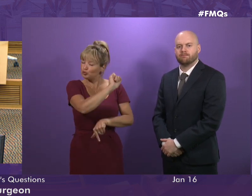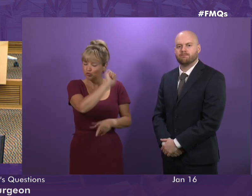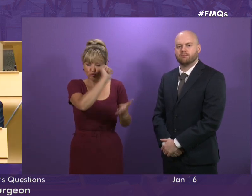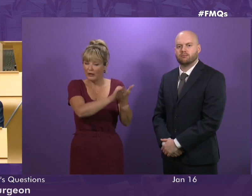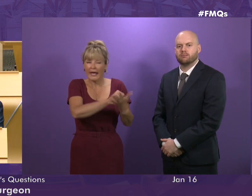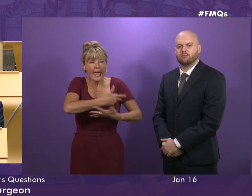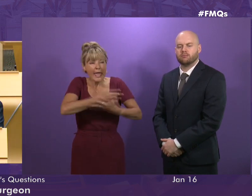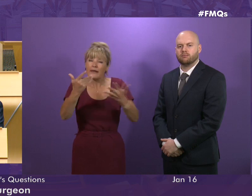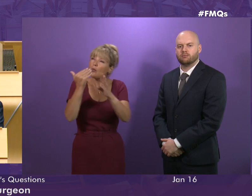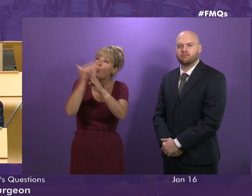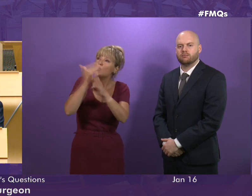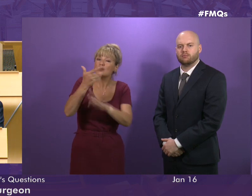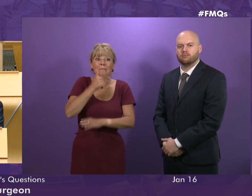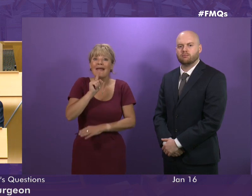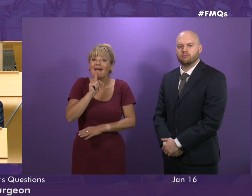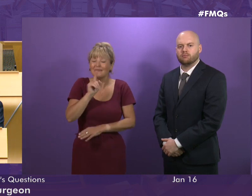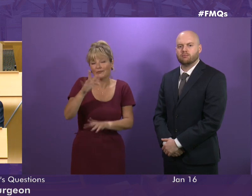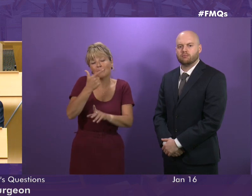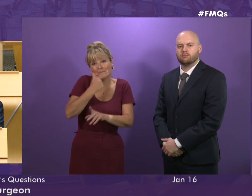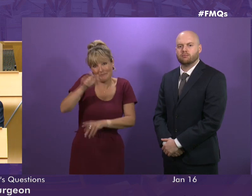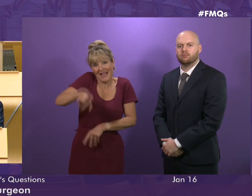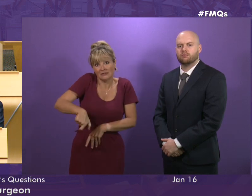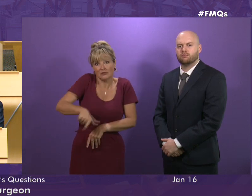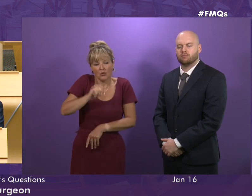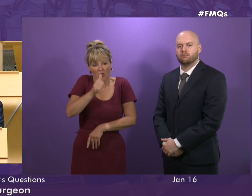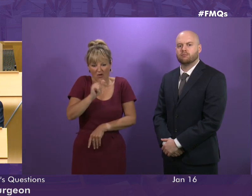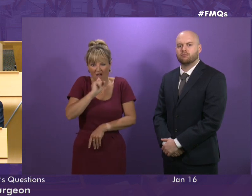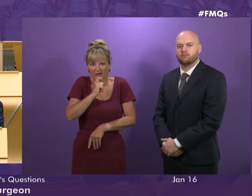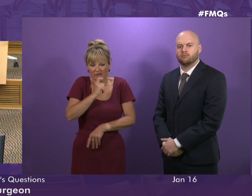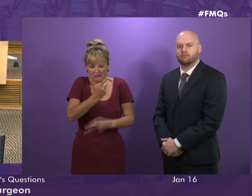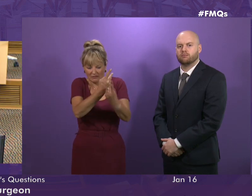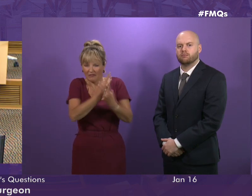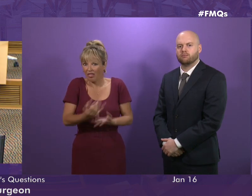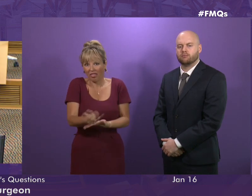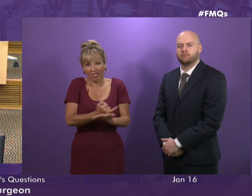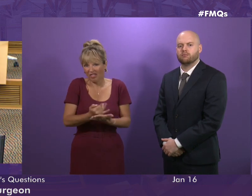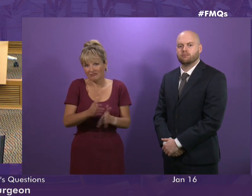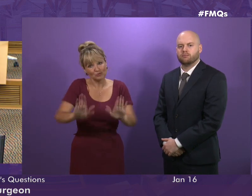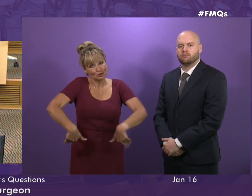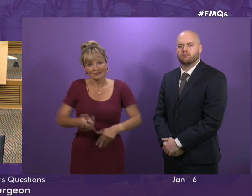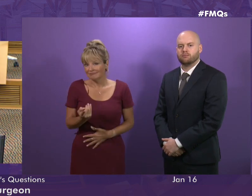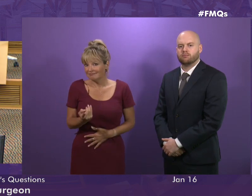person who does not get that excellent standard of care is being let down. In relation to